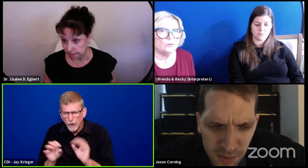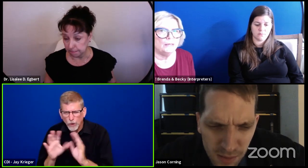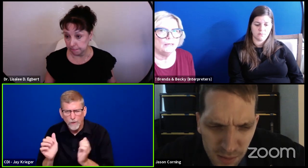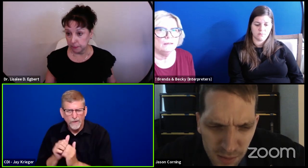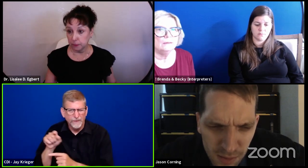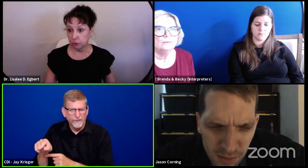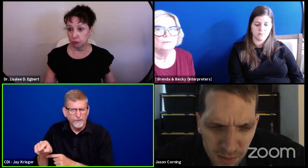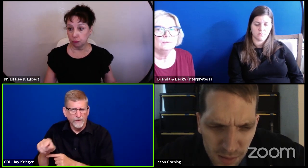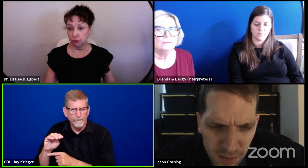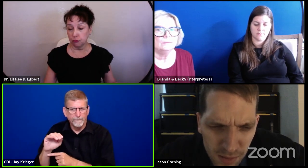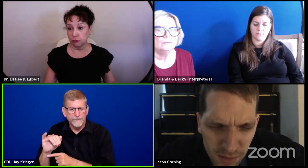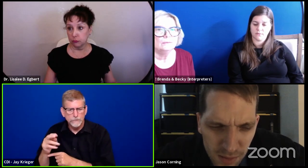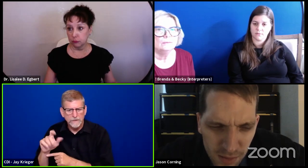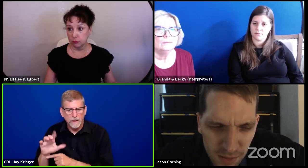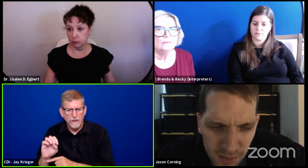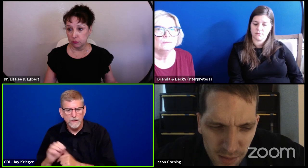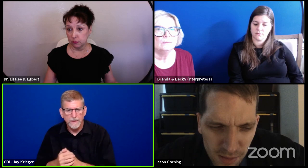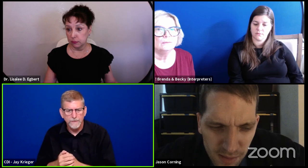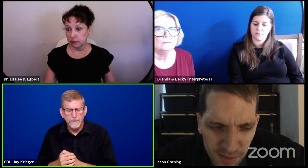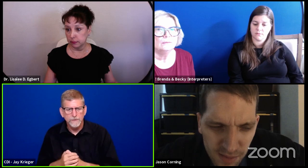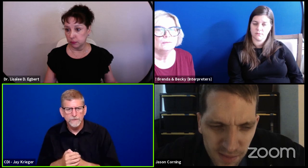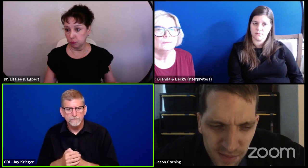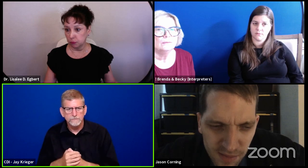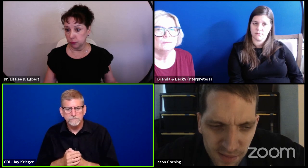meeting?